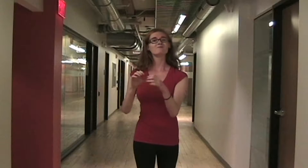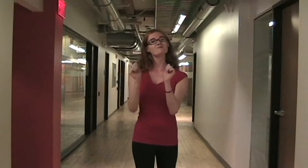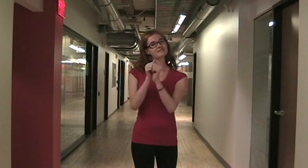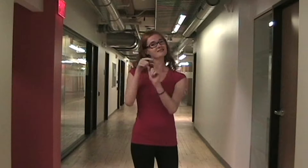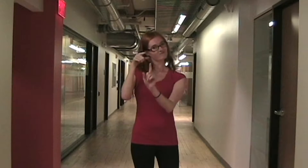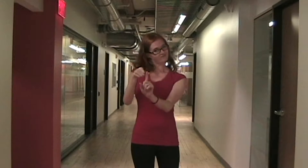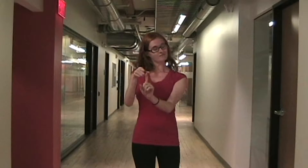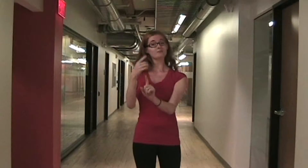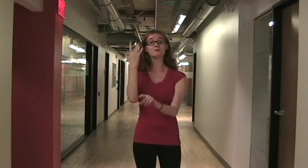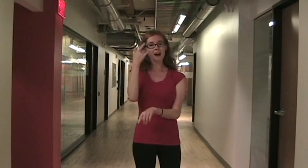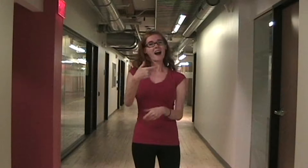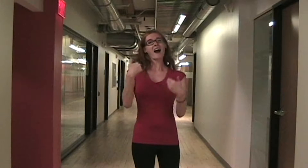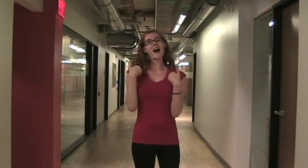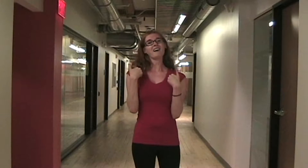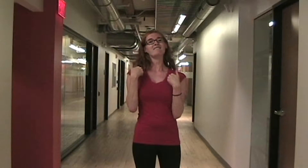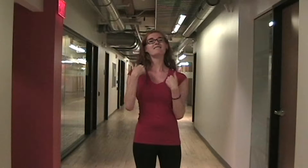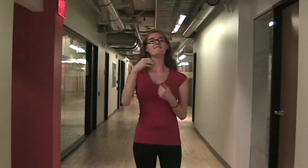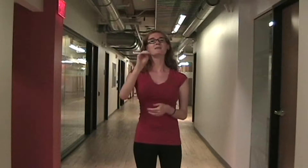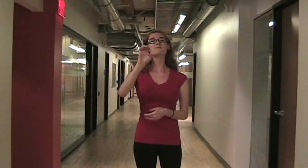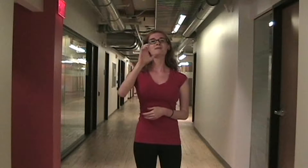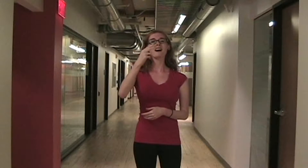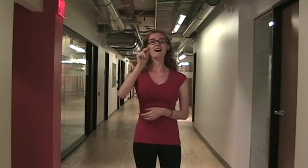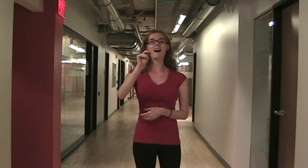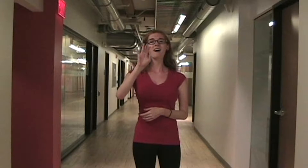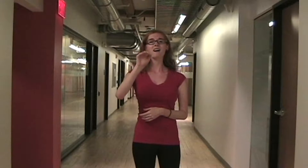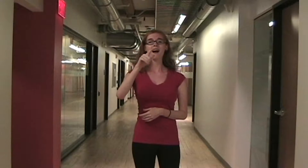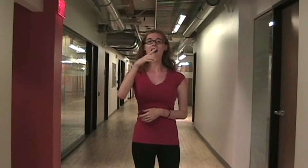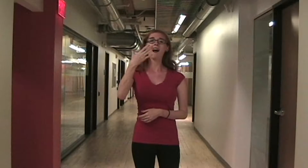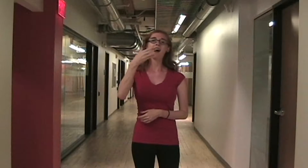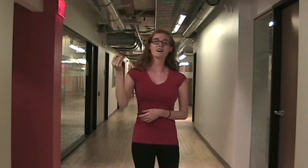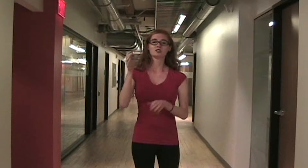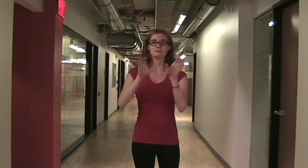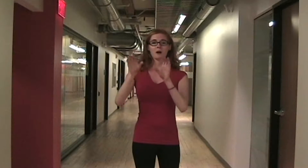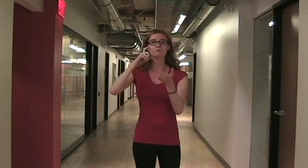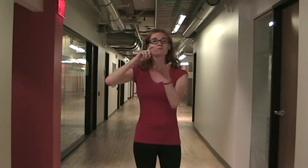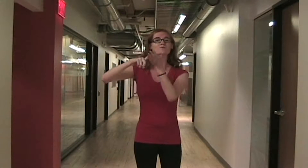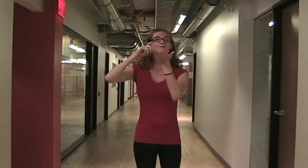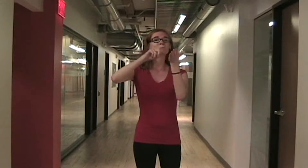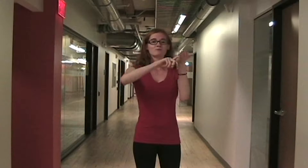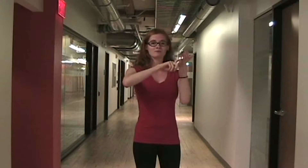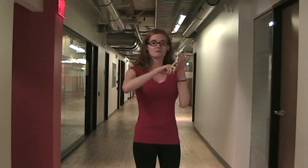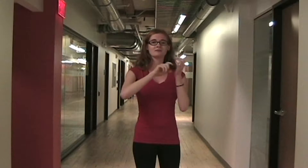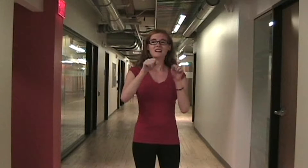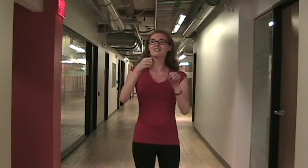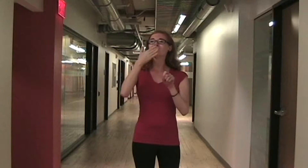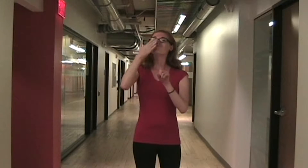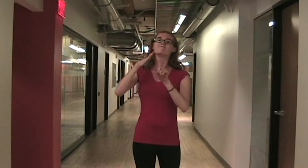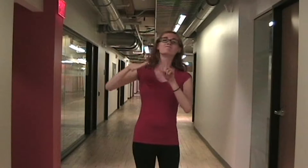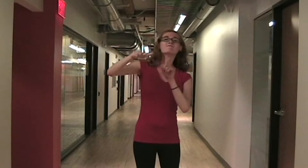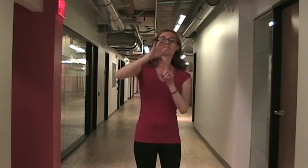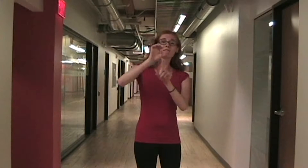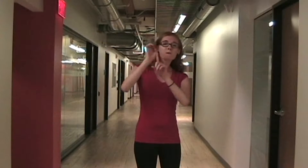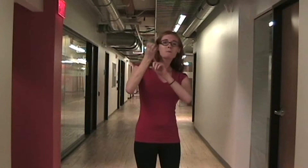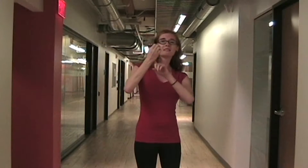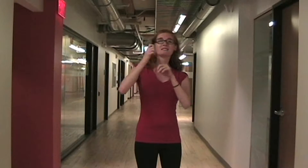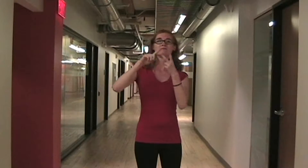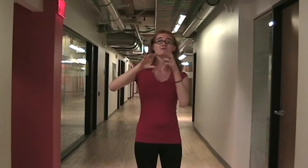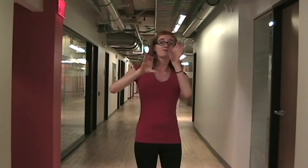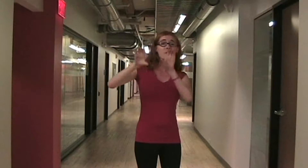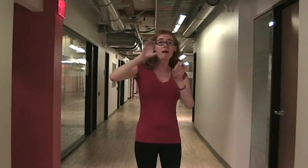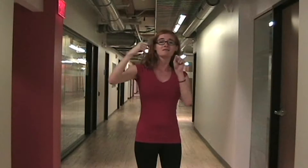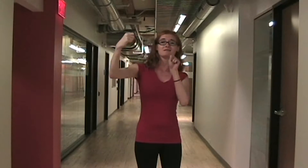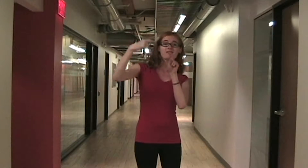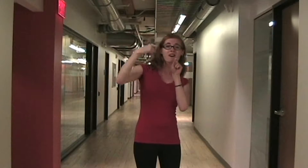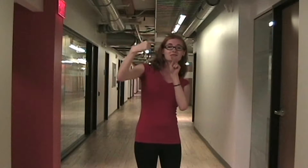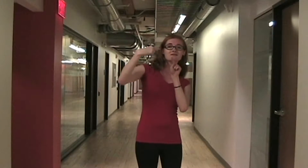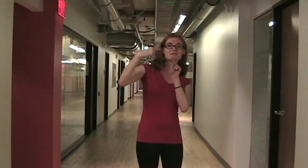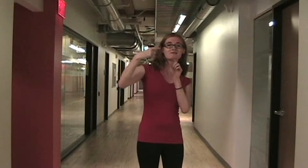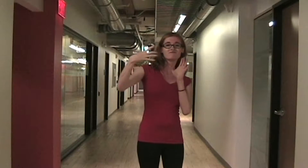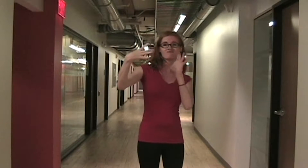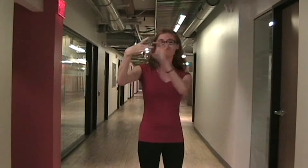That is because growth cones contain chemical and mechanical receptors, which can sense the environment and chemical signals.